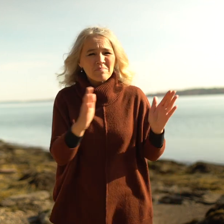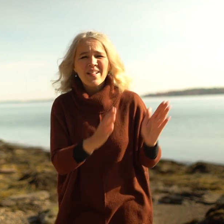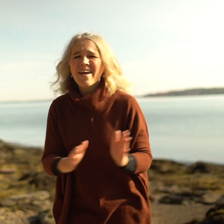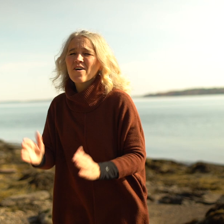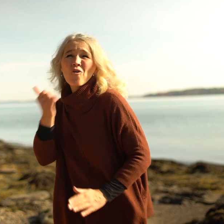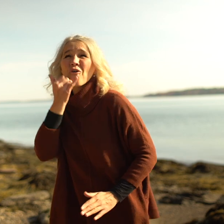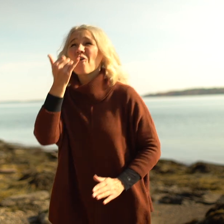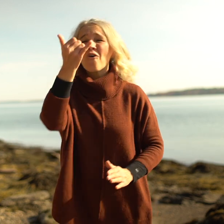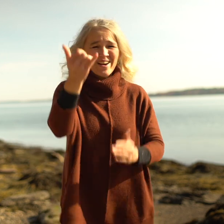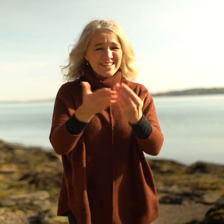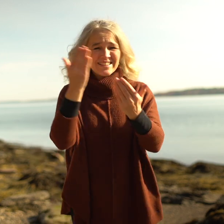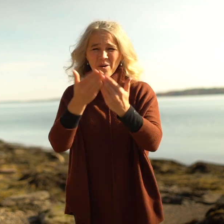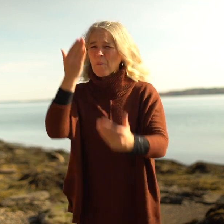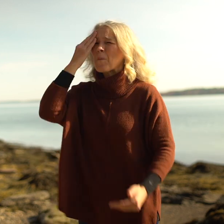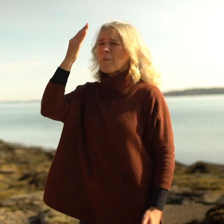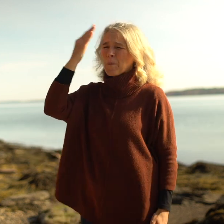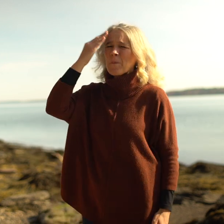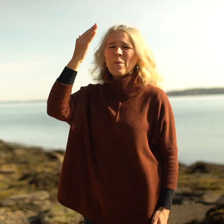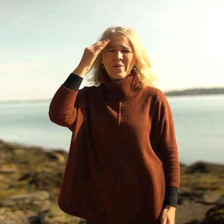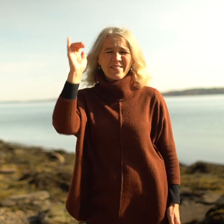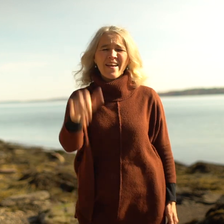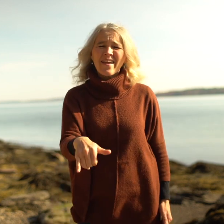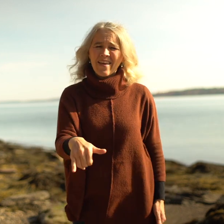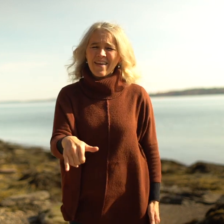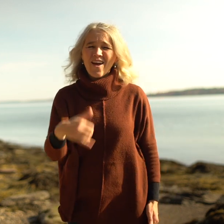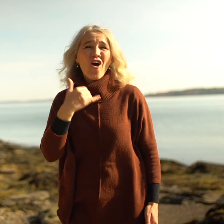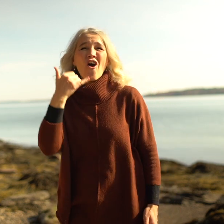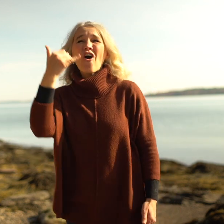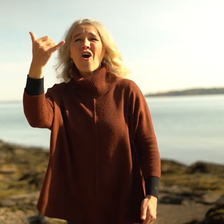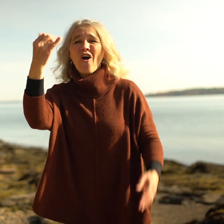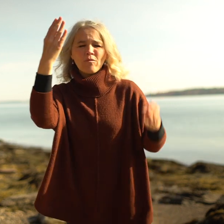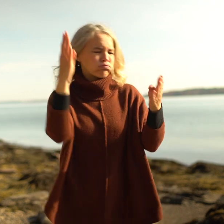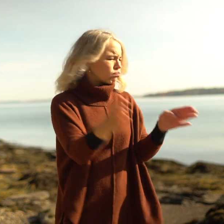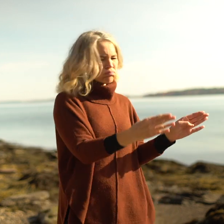I meant to call, it’s easy I know, I know, I know